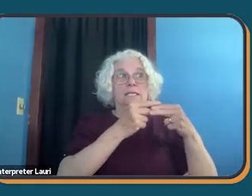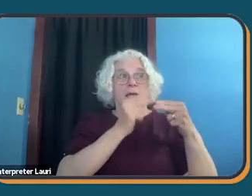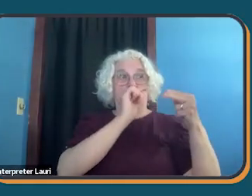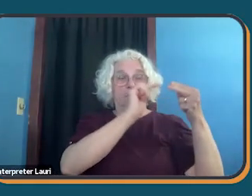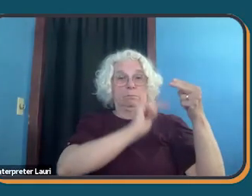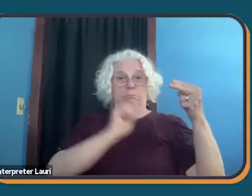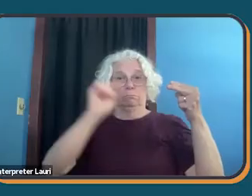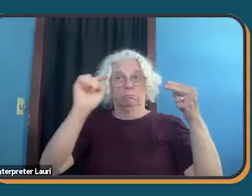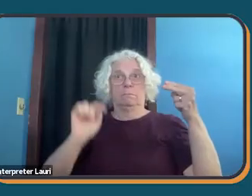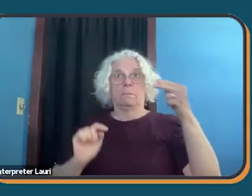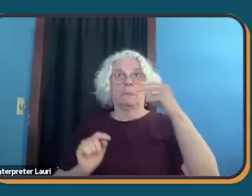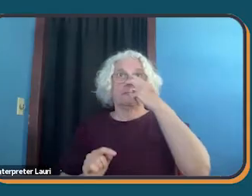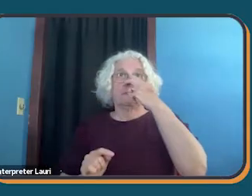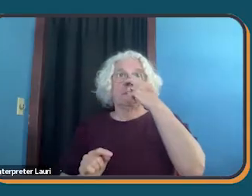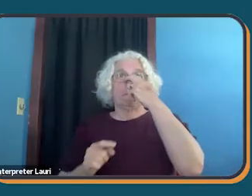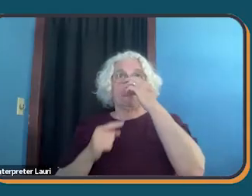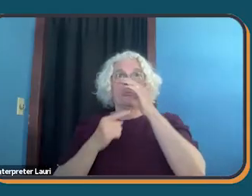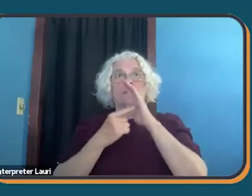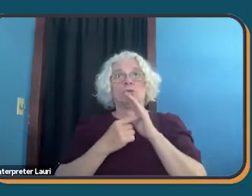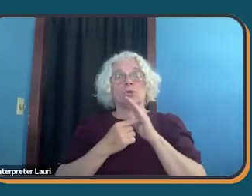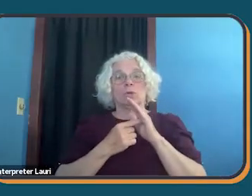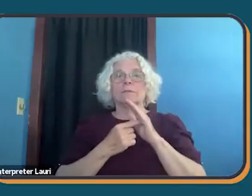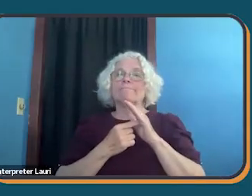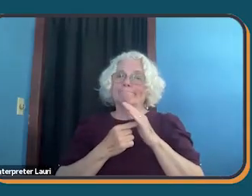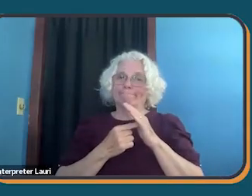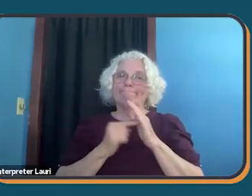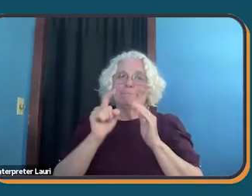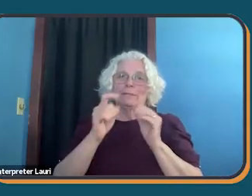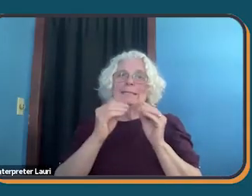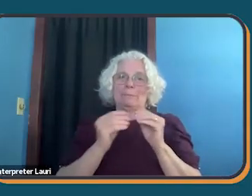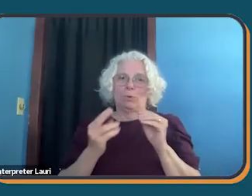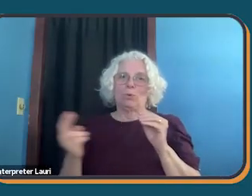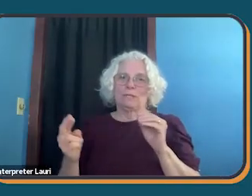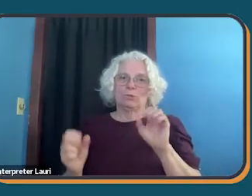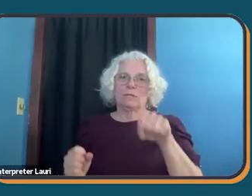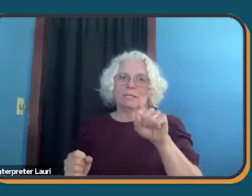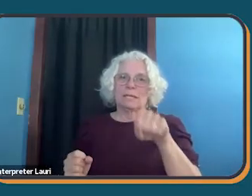this talks about some of the need for more resources